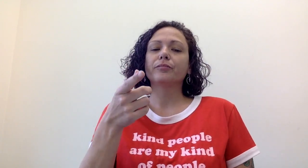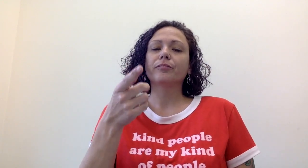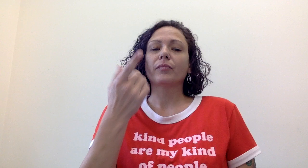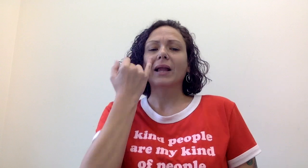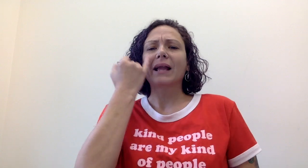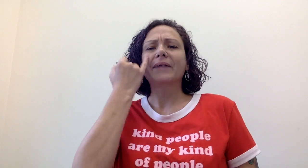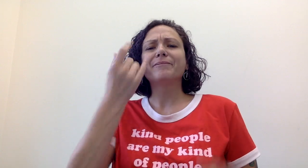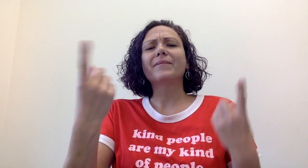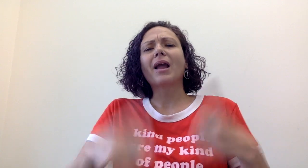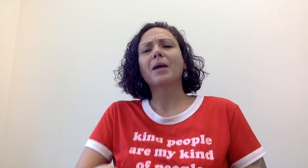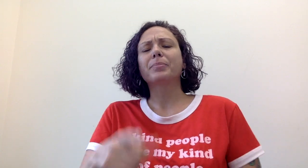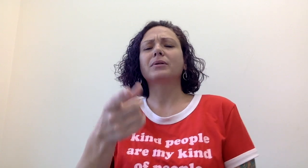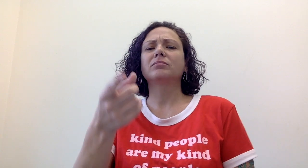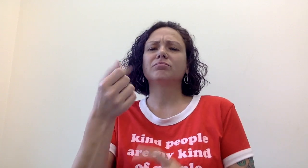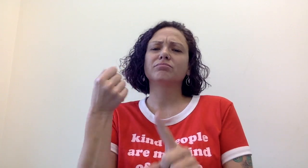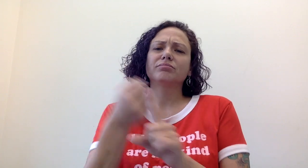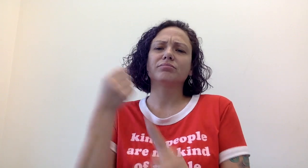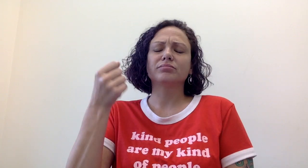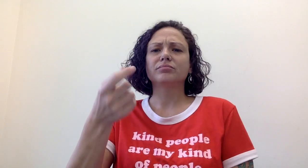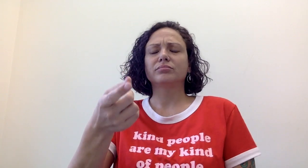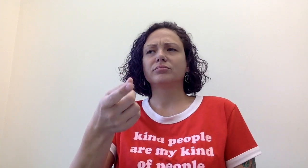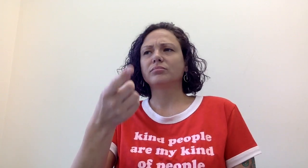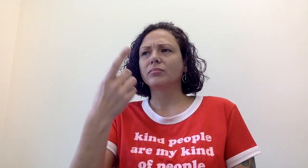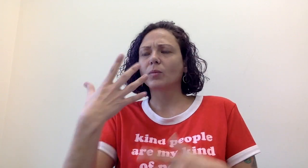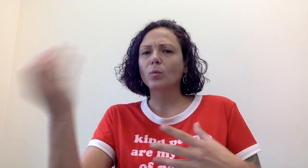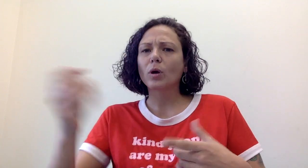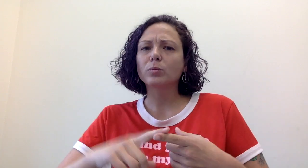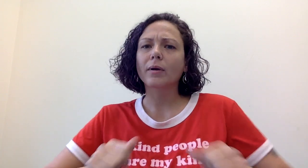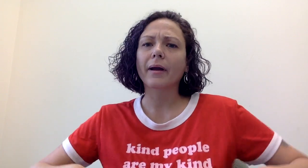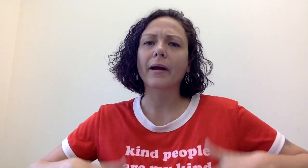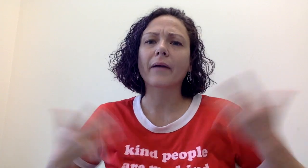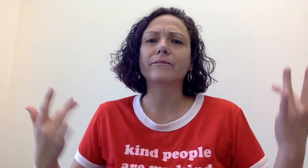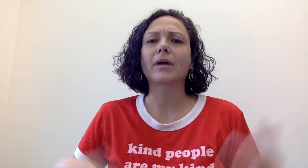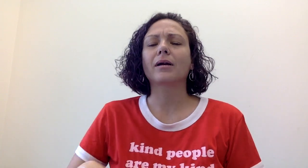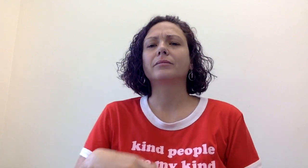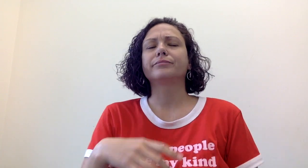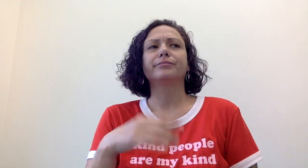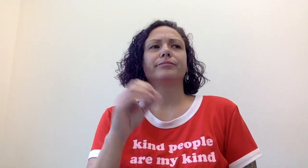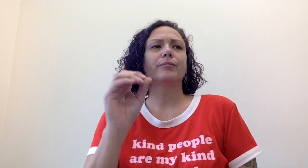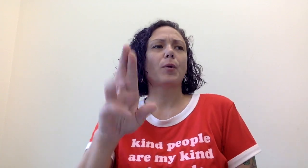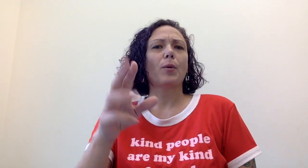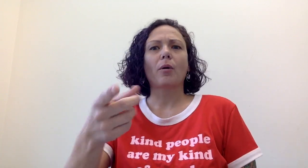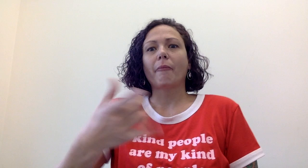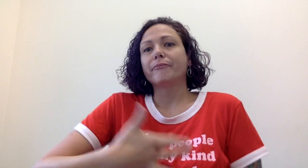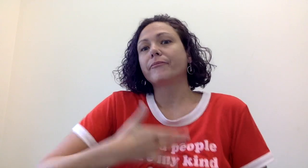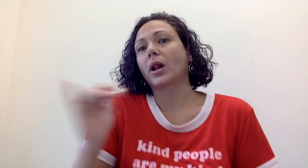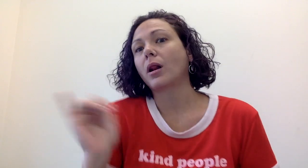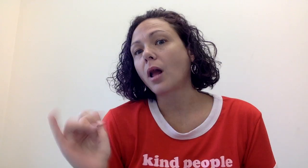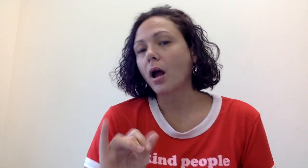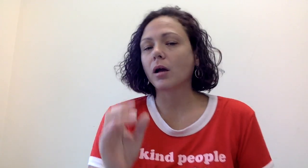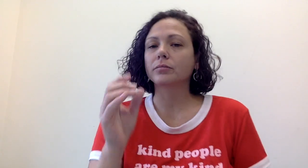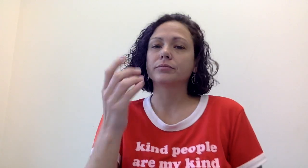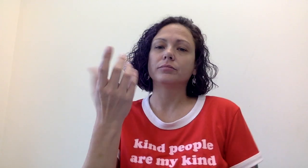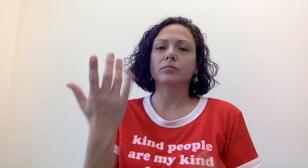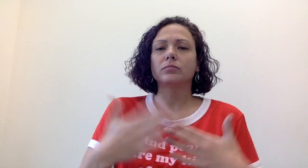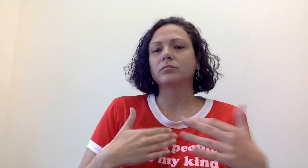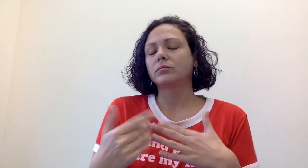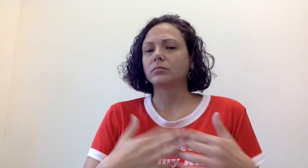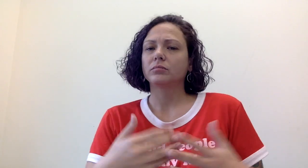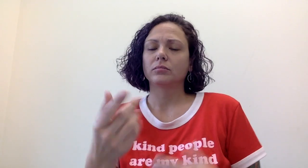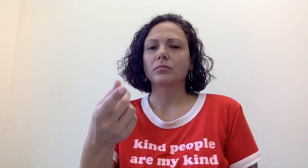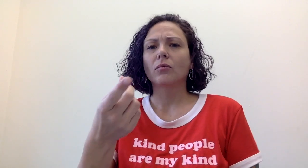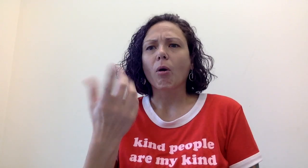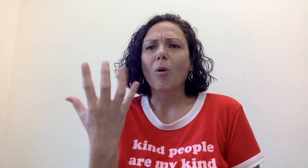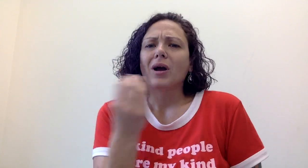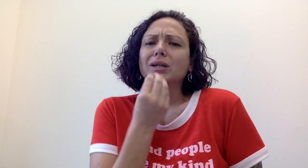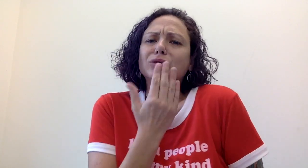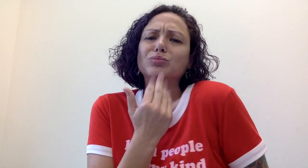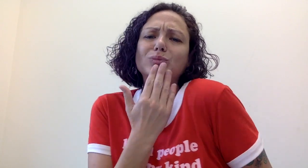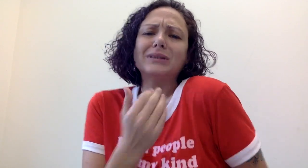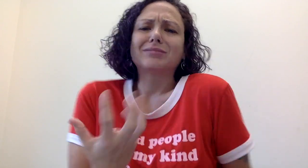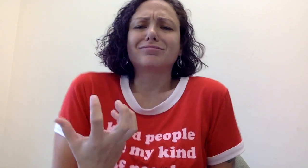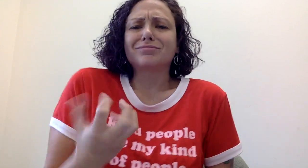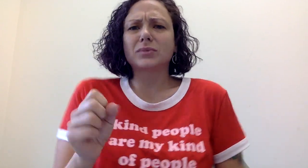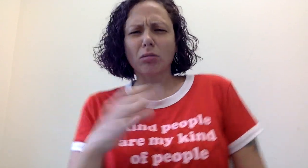If it happens that there's an event or even if you just feel like it, and you want to eat sweets.